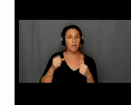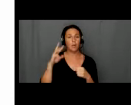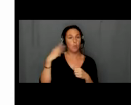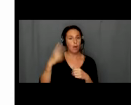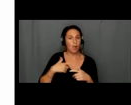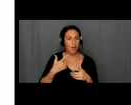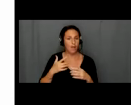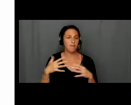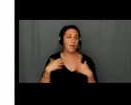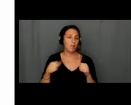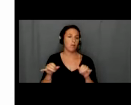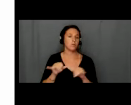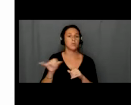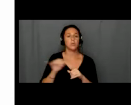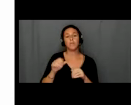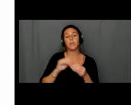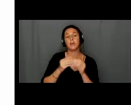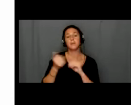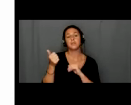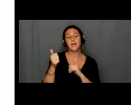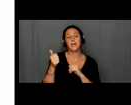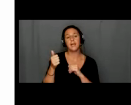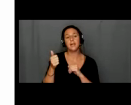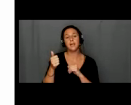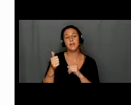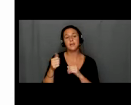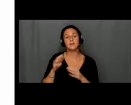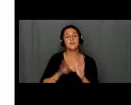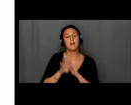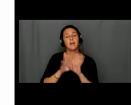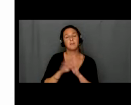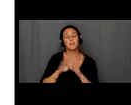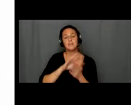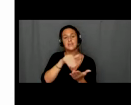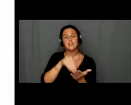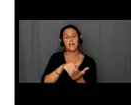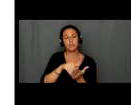Number 10 is develop a centralized cal OSHA database.